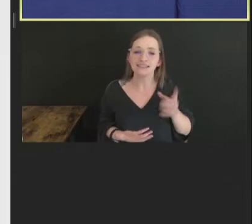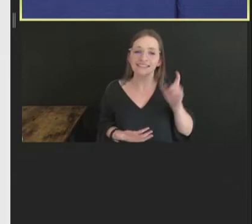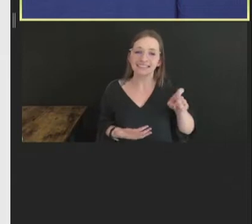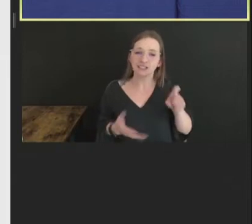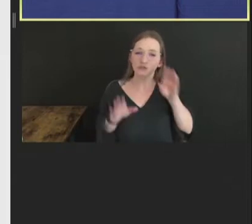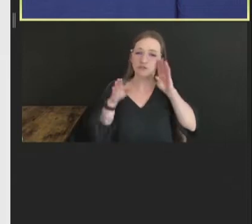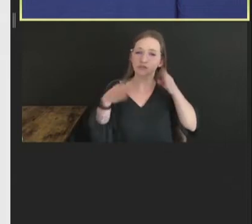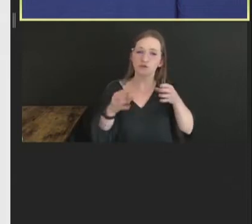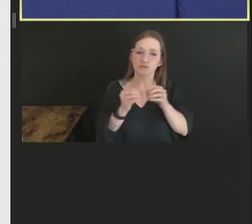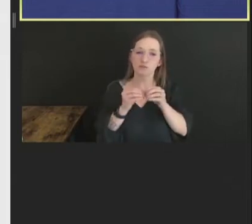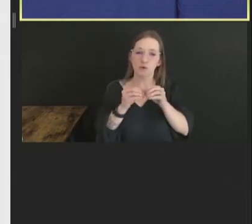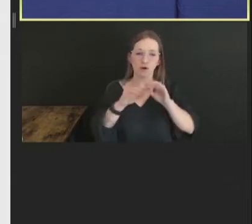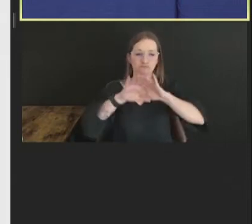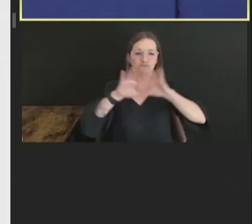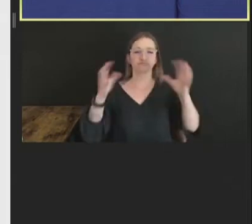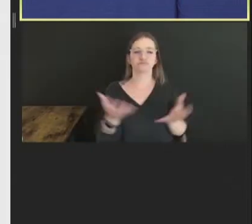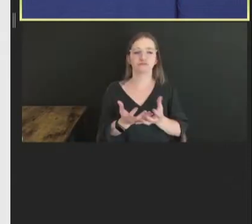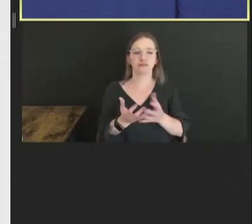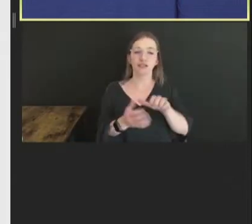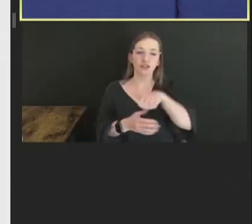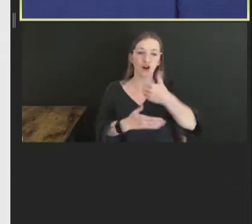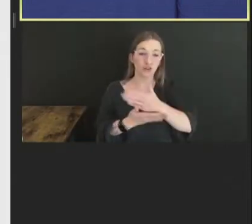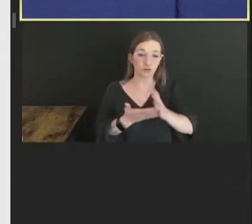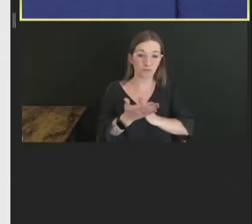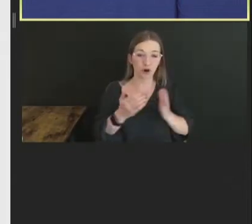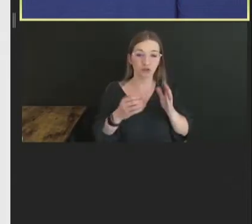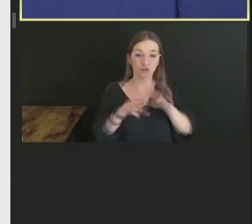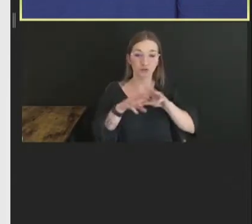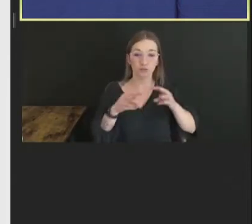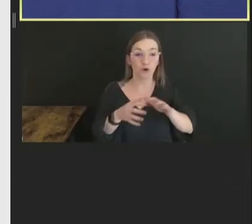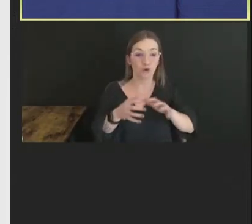now on the rest of the world if we're going to ever get on top of these new variants.